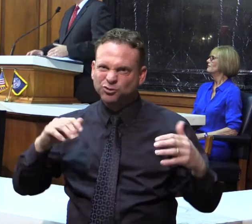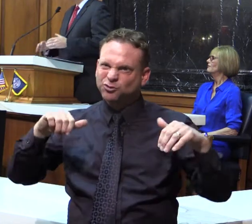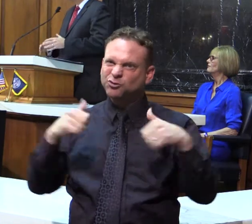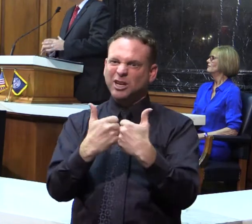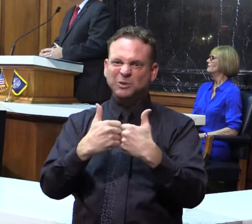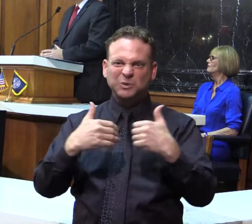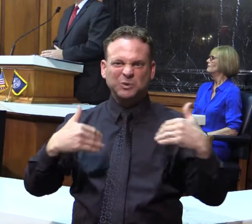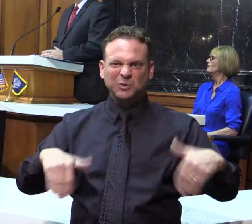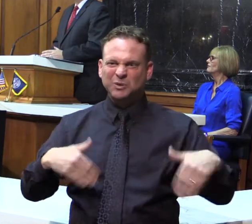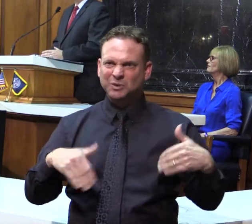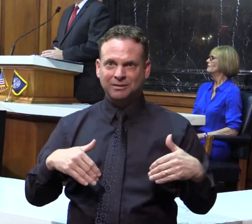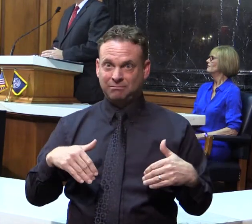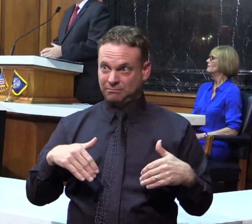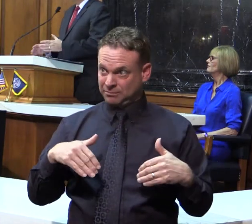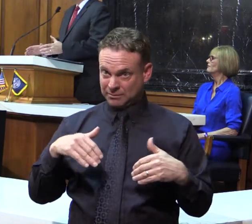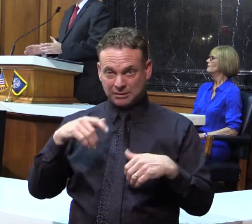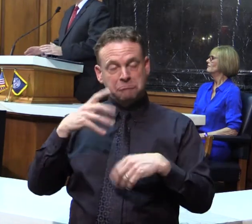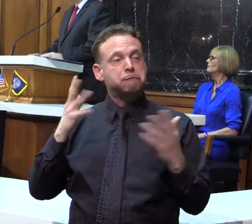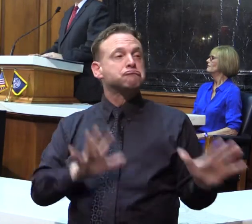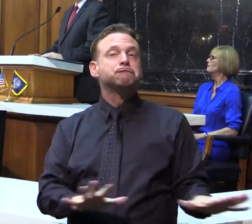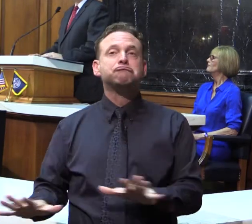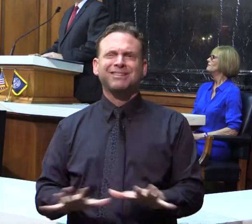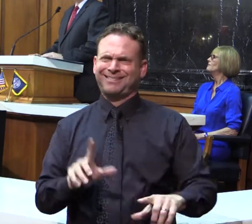That’s why, of my Five Pillars…